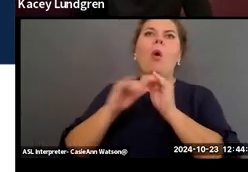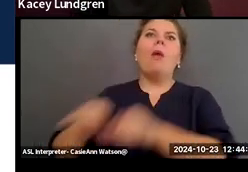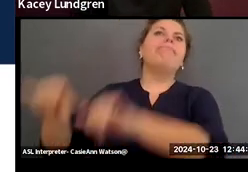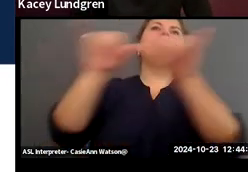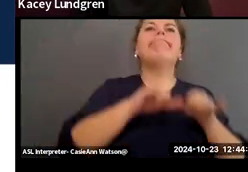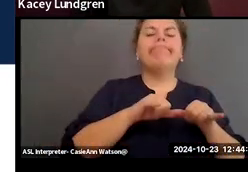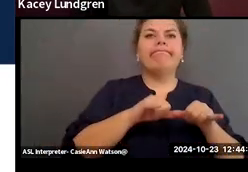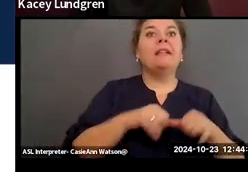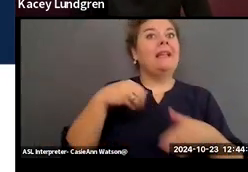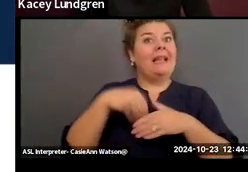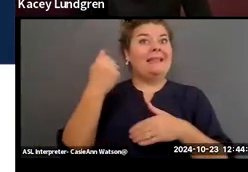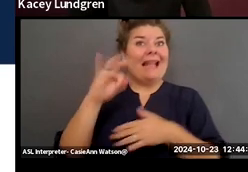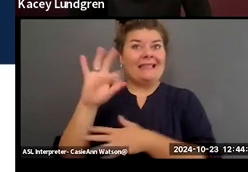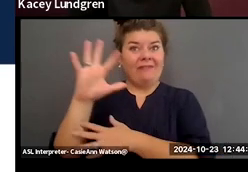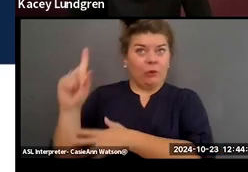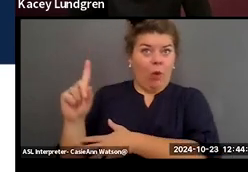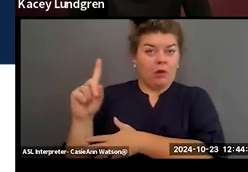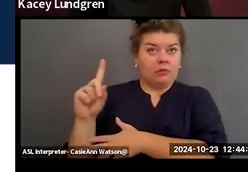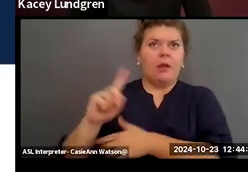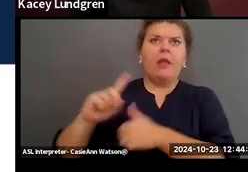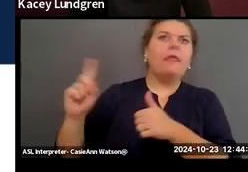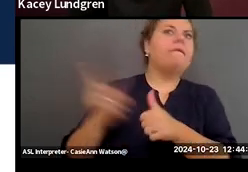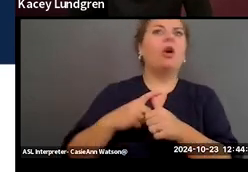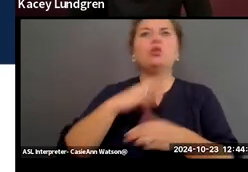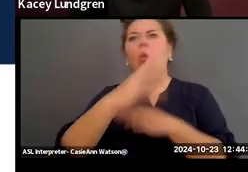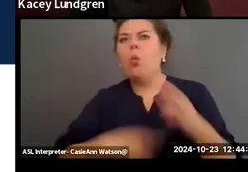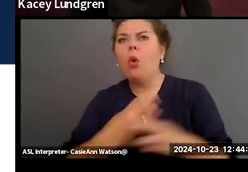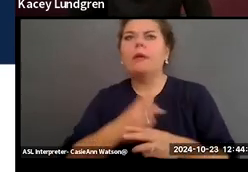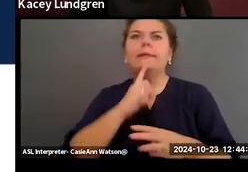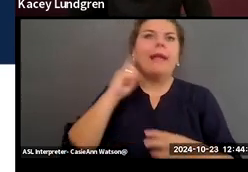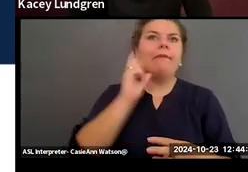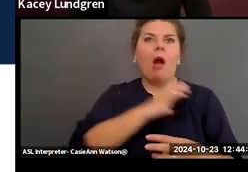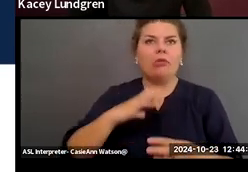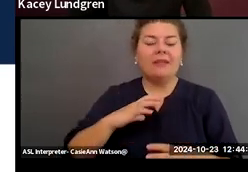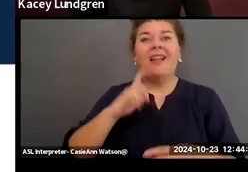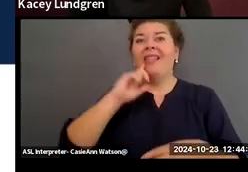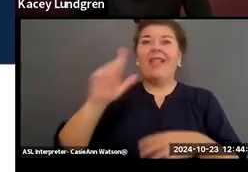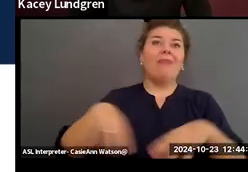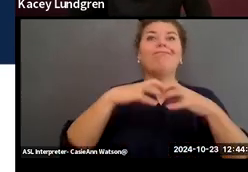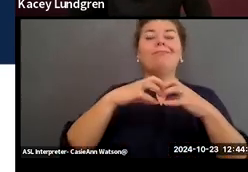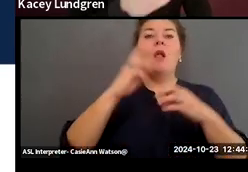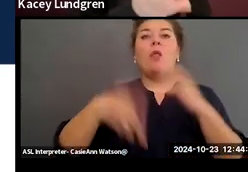In 1951, at the first World Deaf Congress where they formed the World Federation of the Deaf,